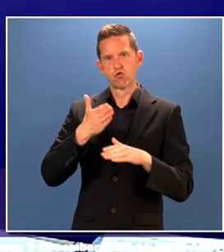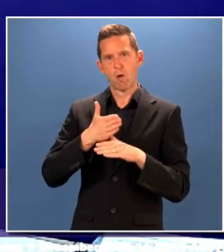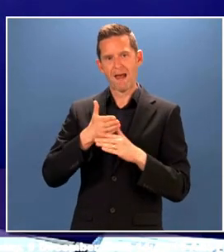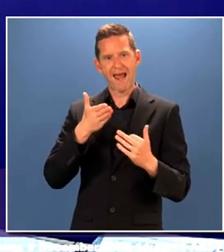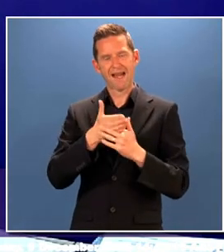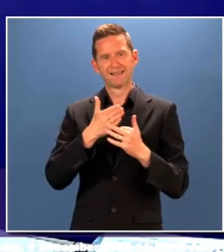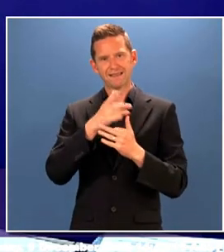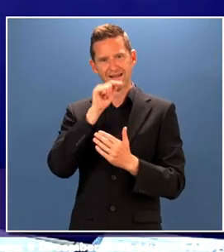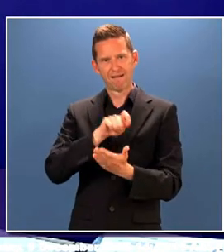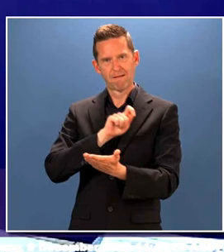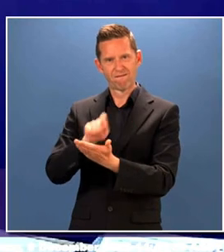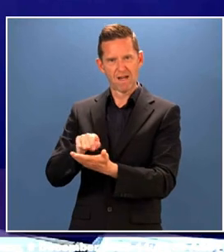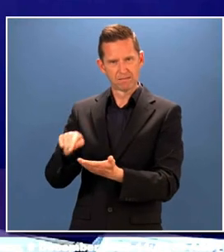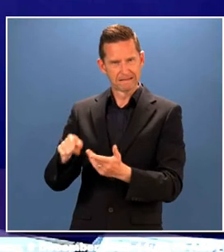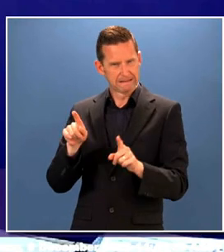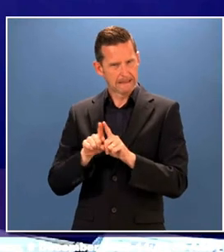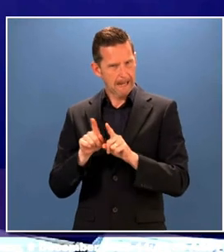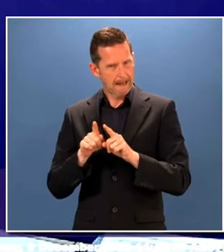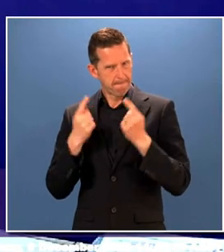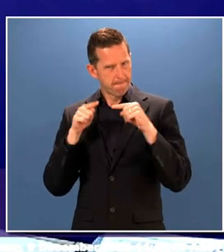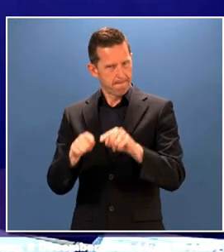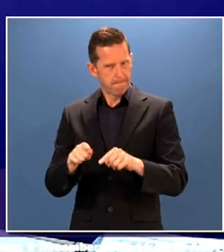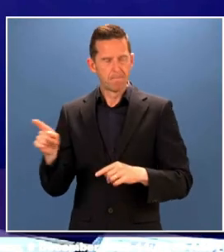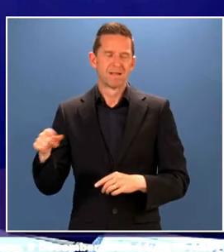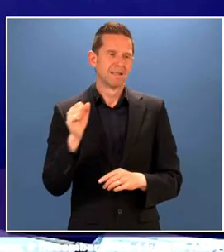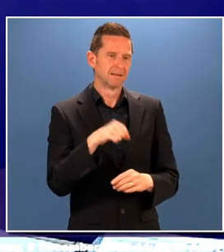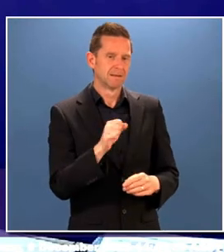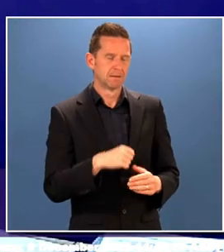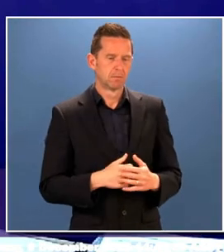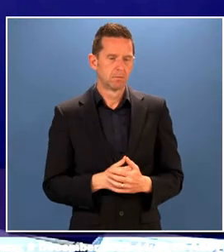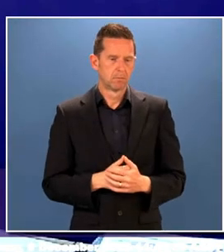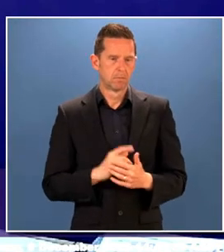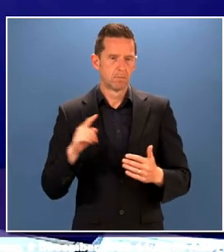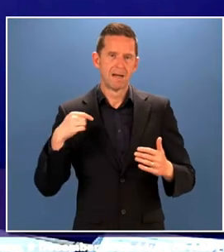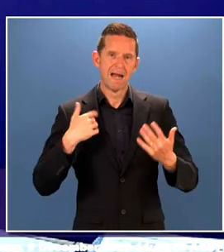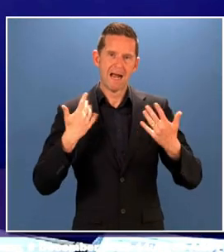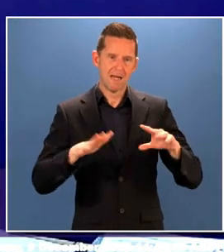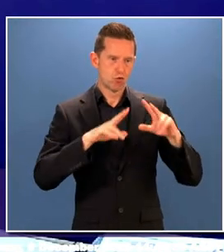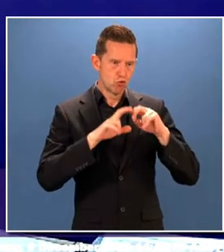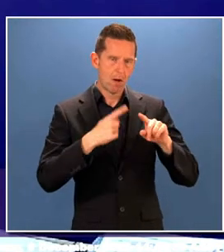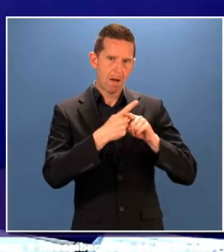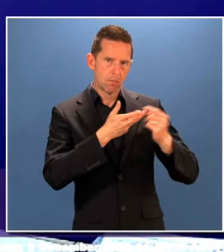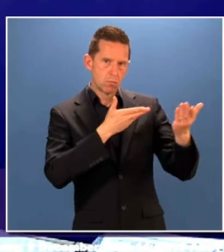That was done in the same way, was it? Yes, with research and consultation with other people from the